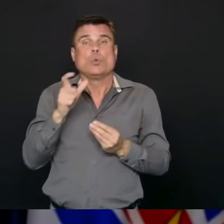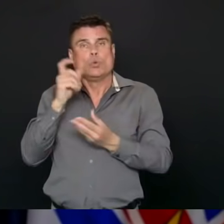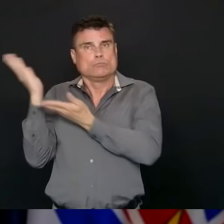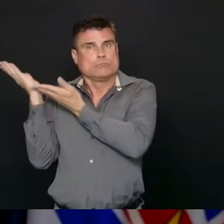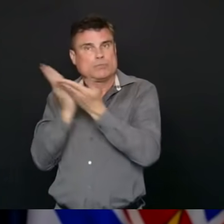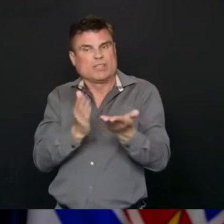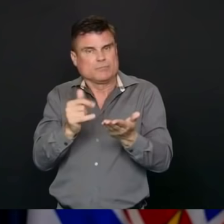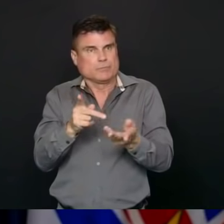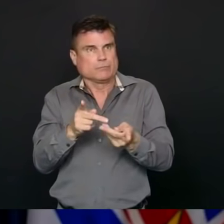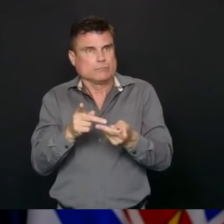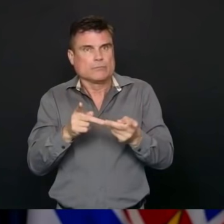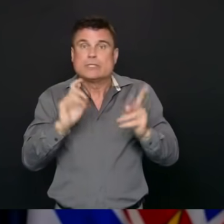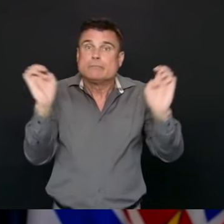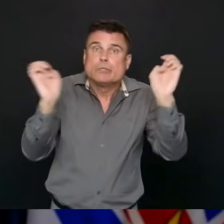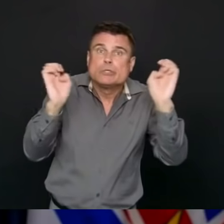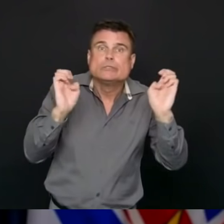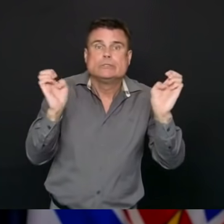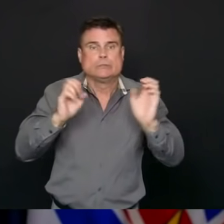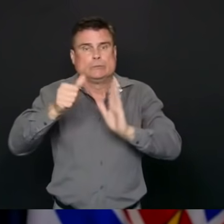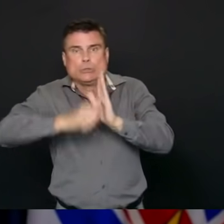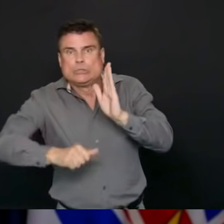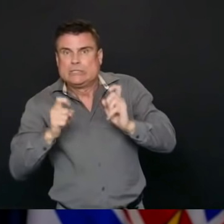people to hospital to prepare for urgent